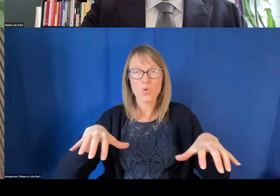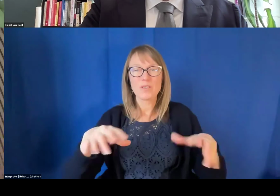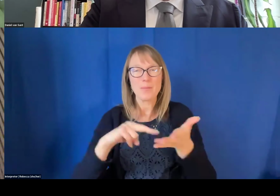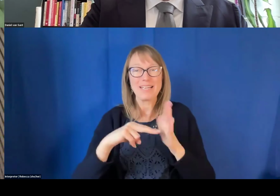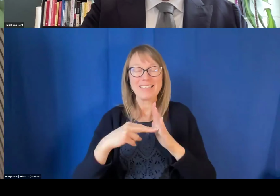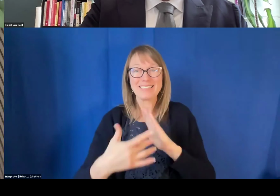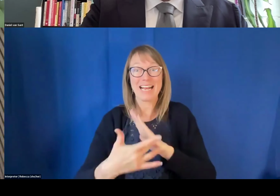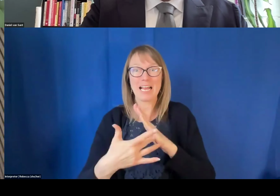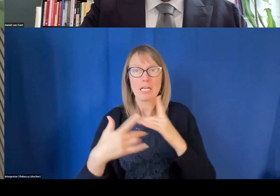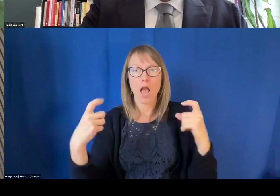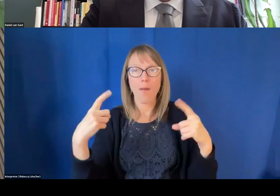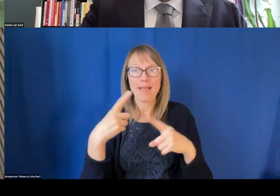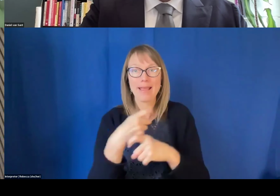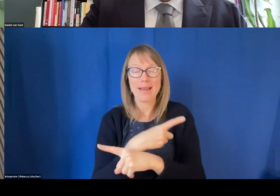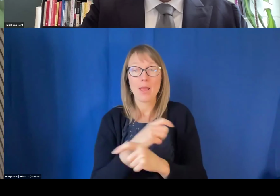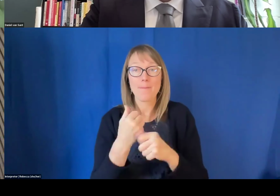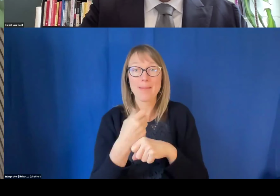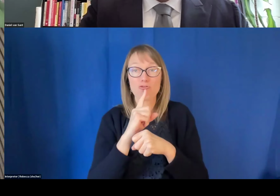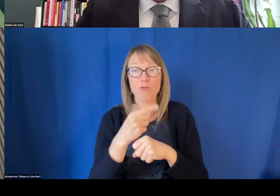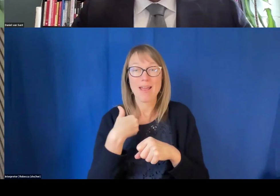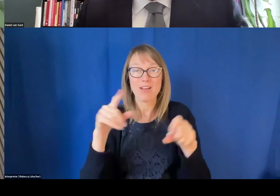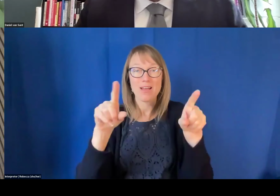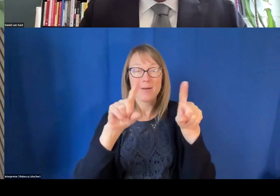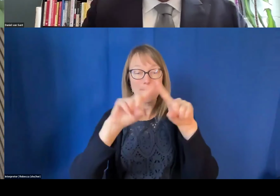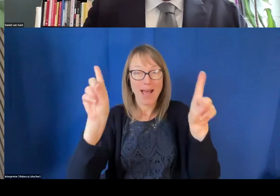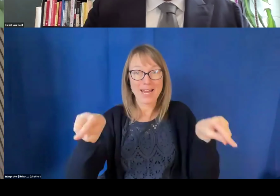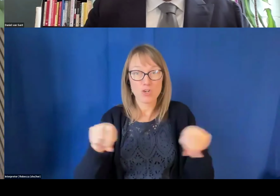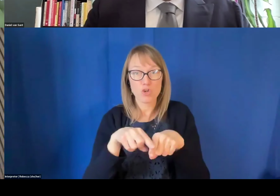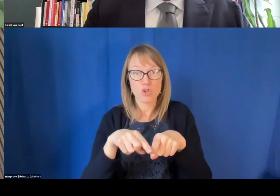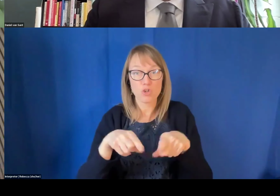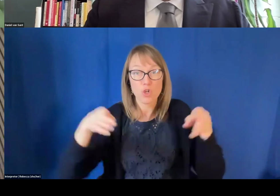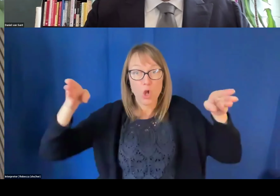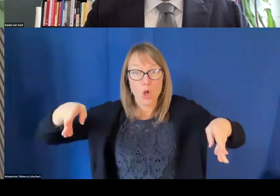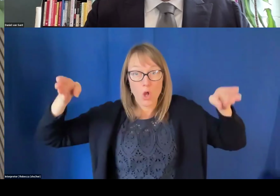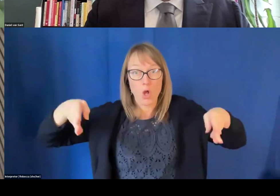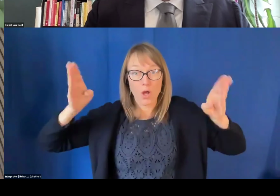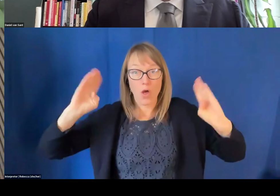really making sure that you have like a video conference technology solution